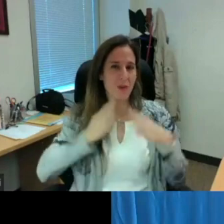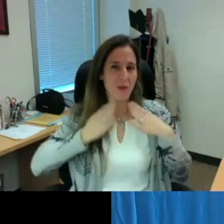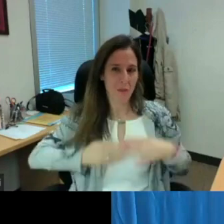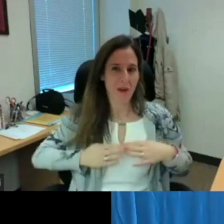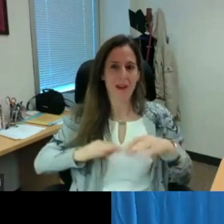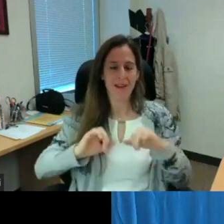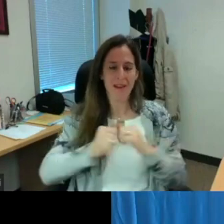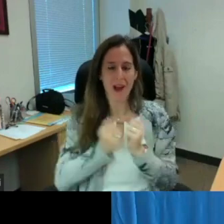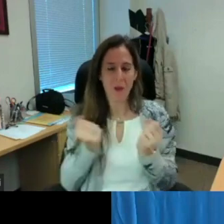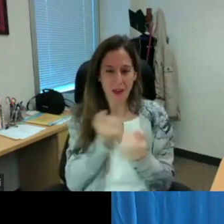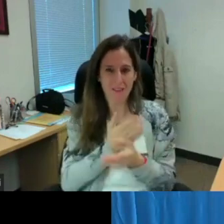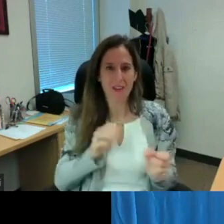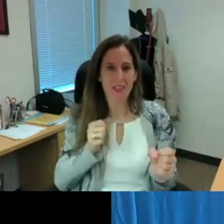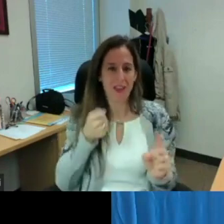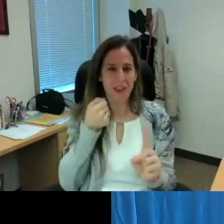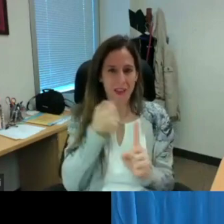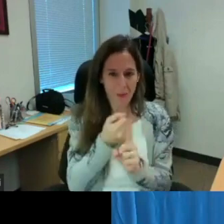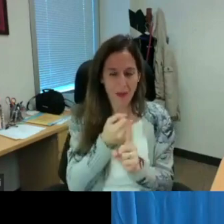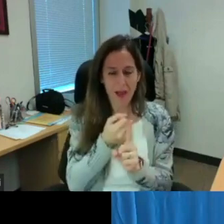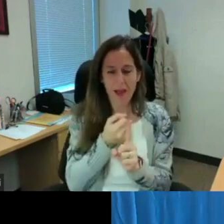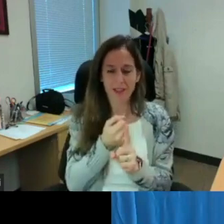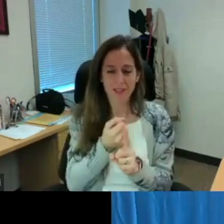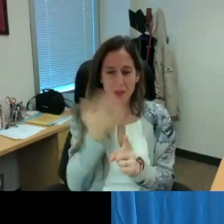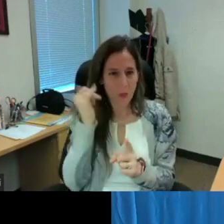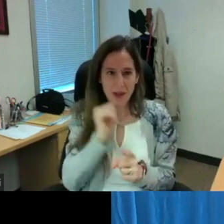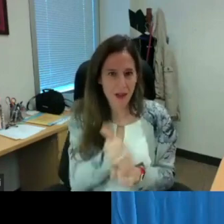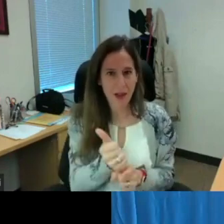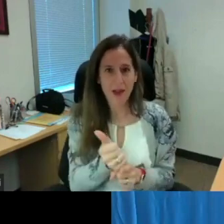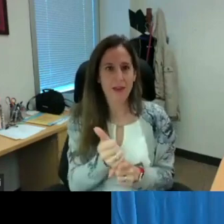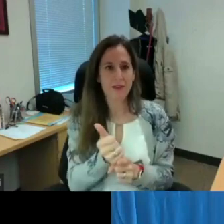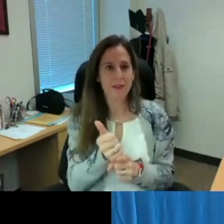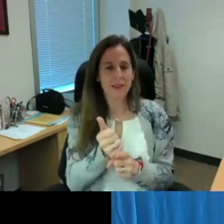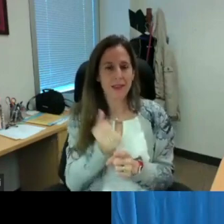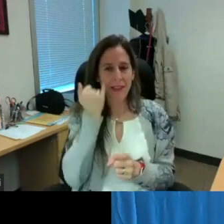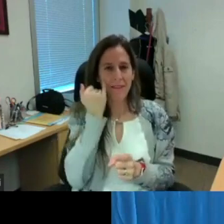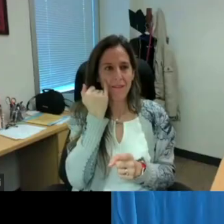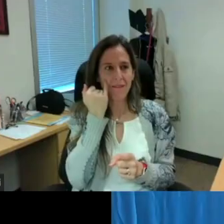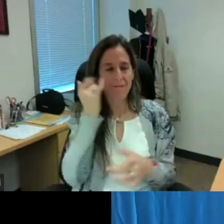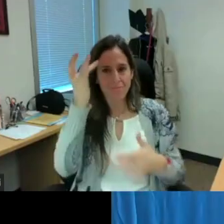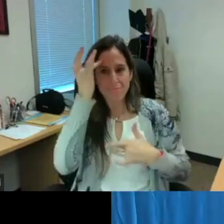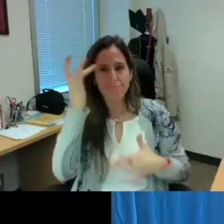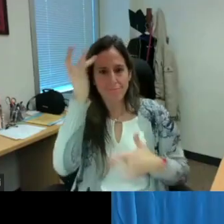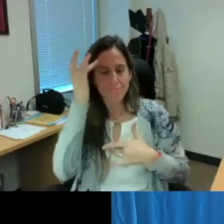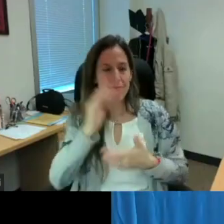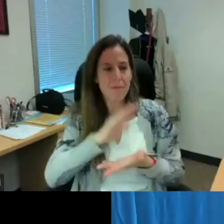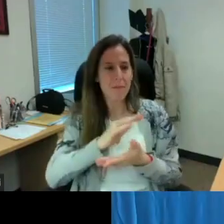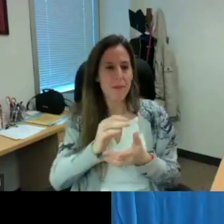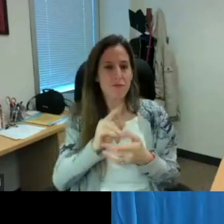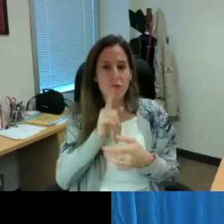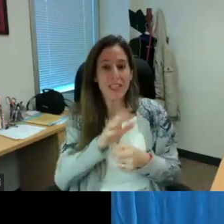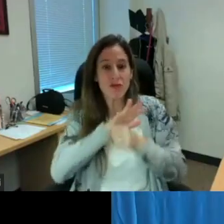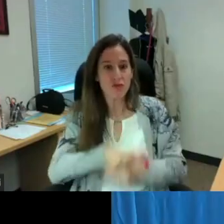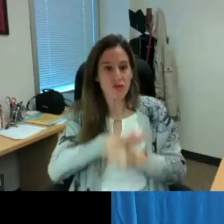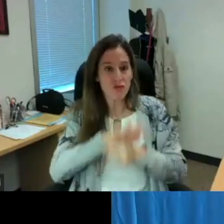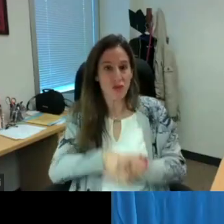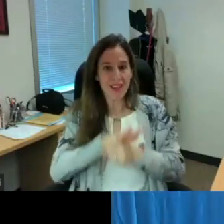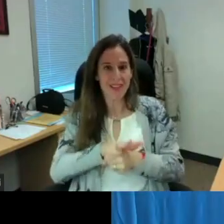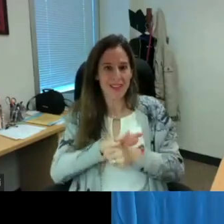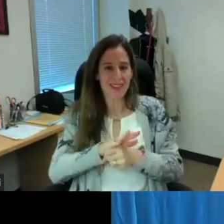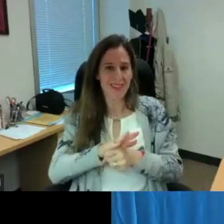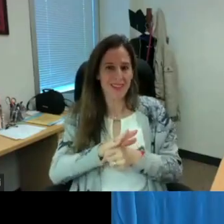i mean if you think of the range of possibilities everything that impacts our bodies